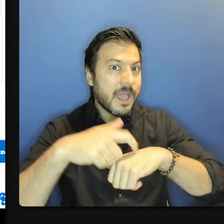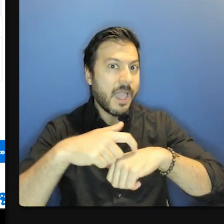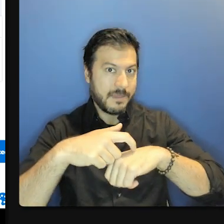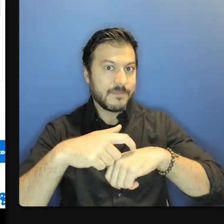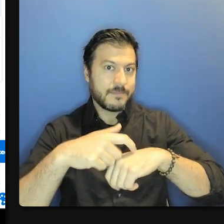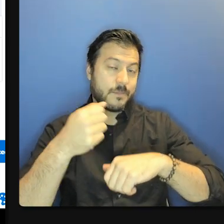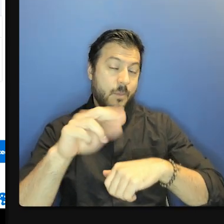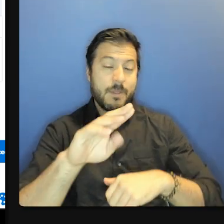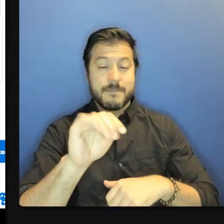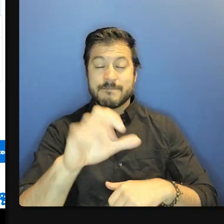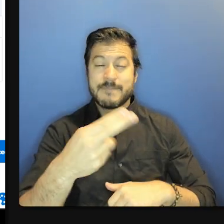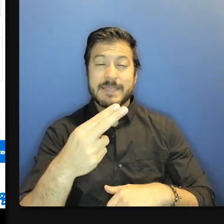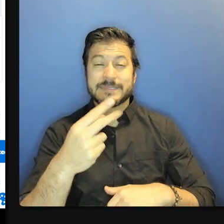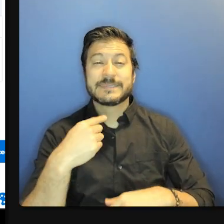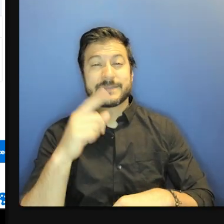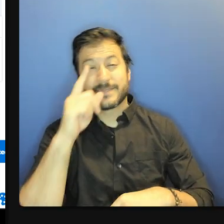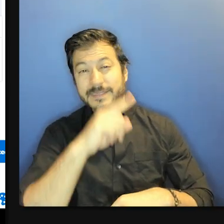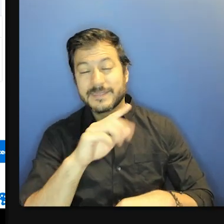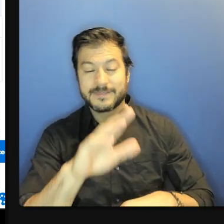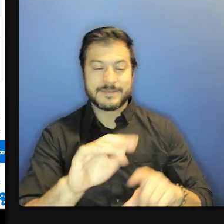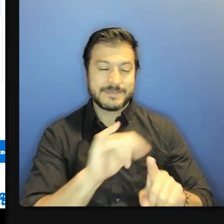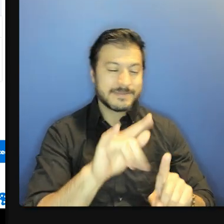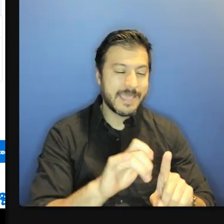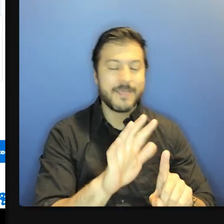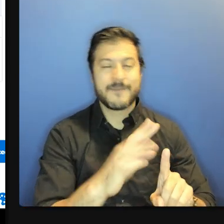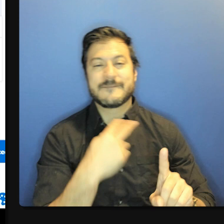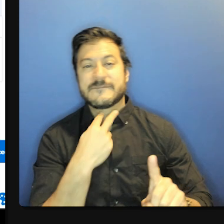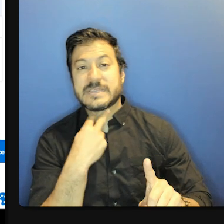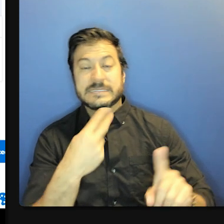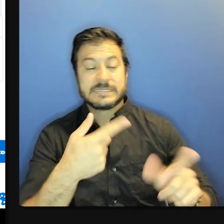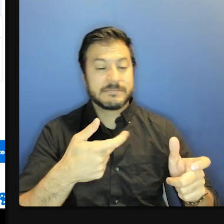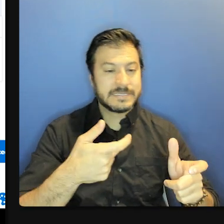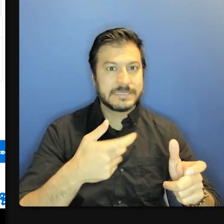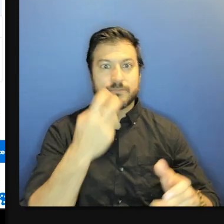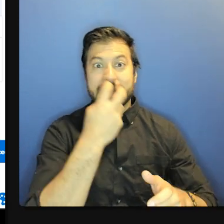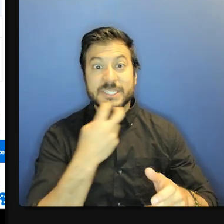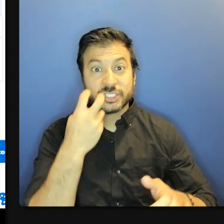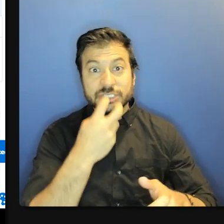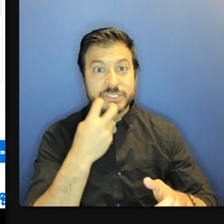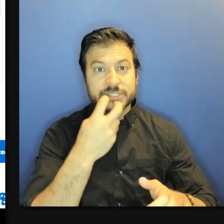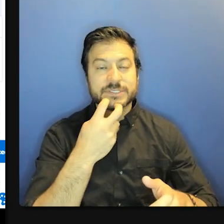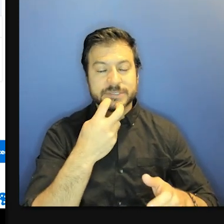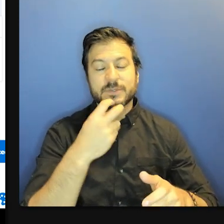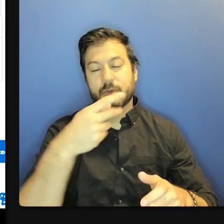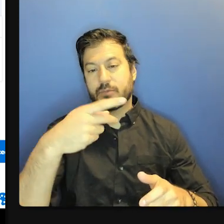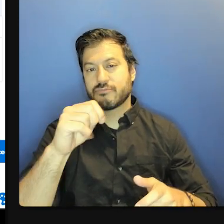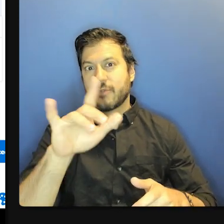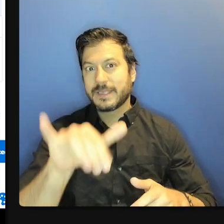in real time or batch synthesis, such as voice characters, styles, speaking speed, pronunciation or prosody.